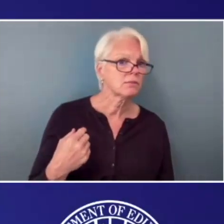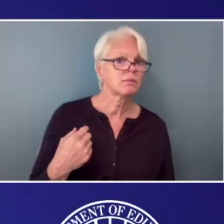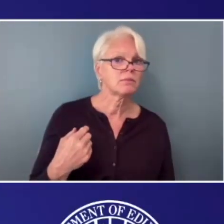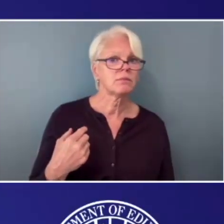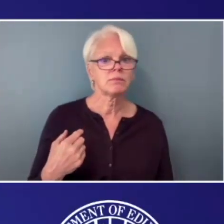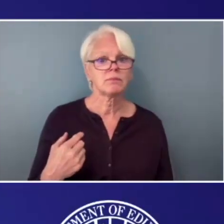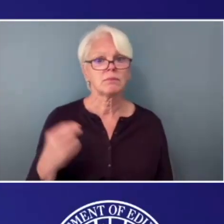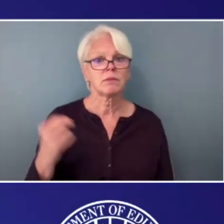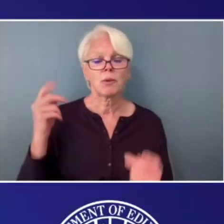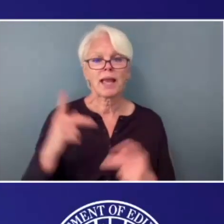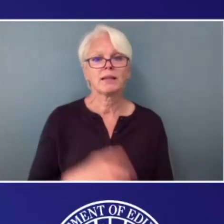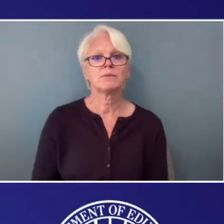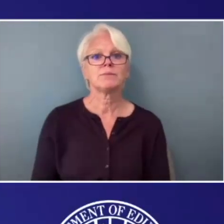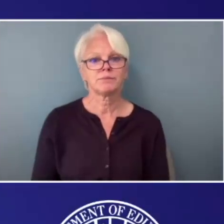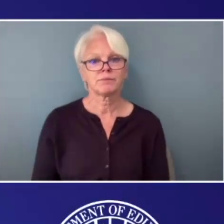Okay, thank you very much.